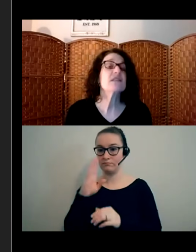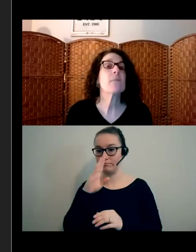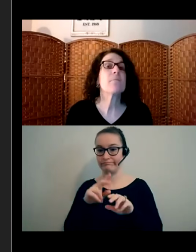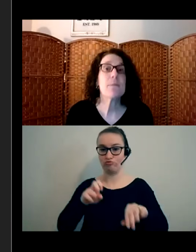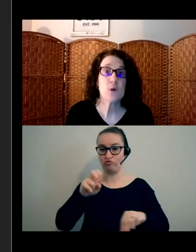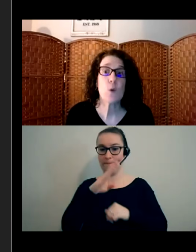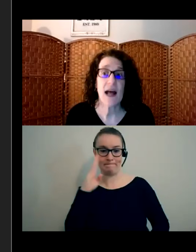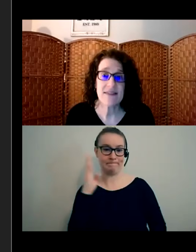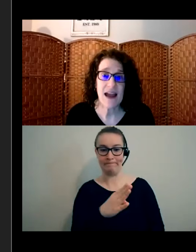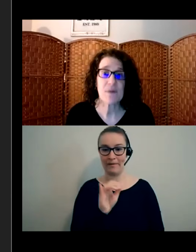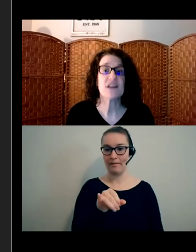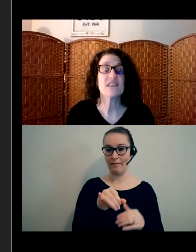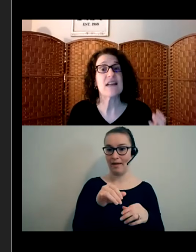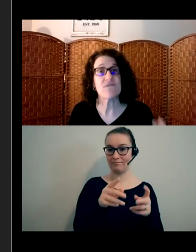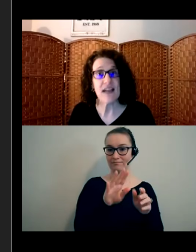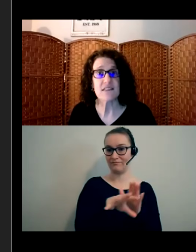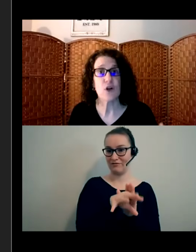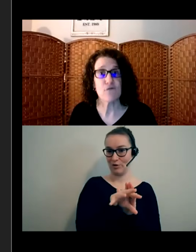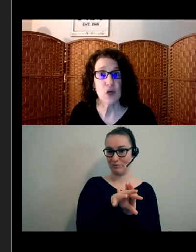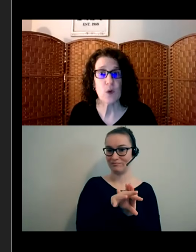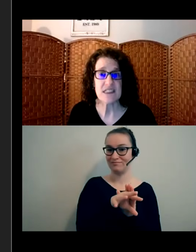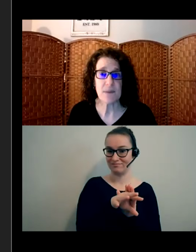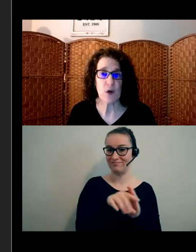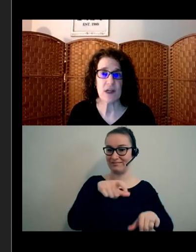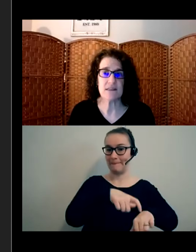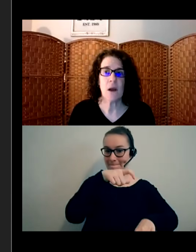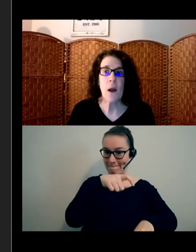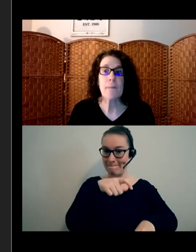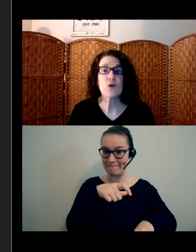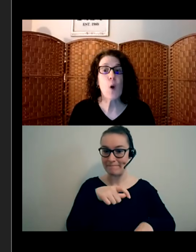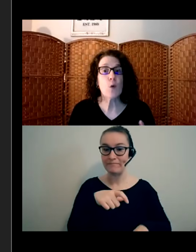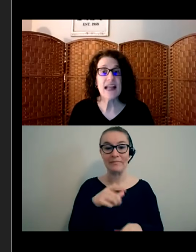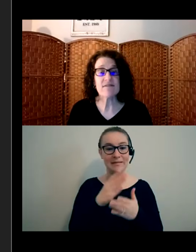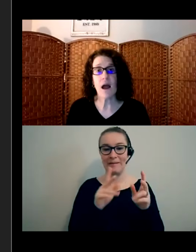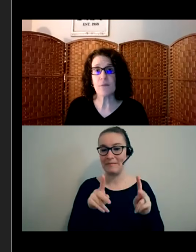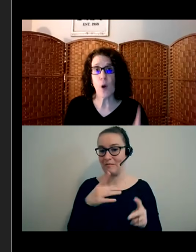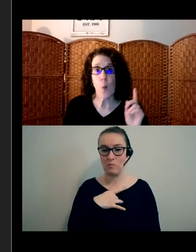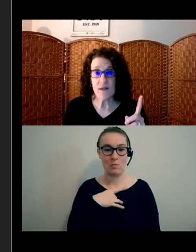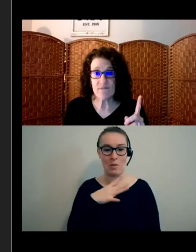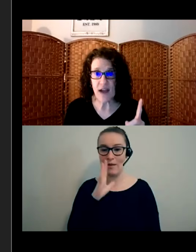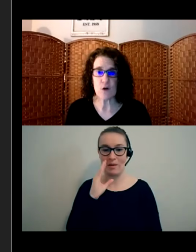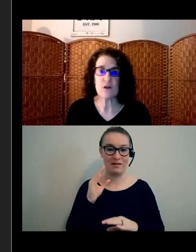Some people don't like that because it affects their viewing experience. But you only have to upload one file,